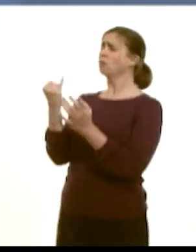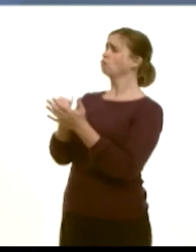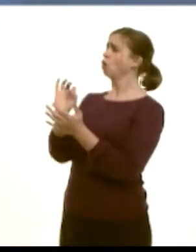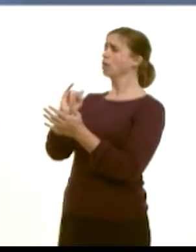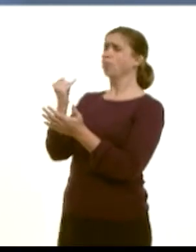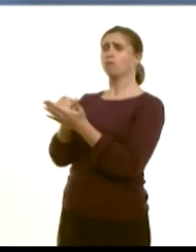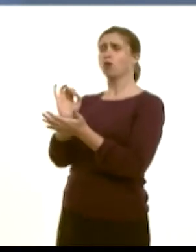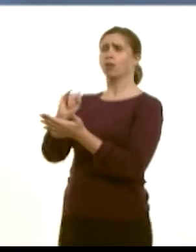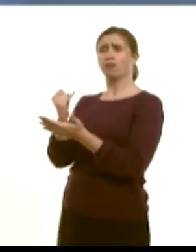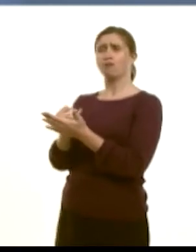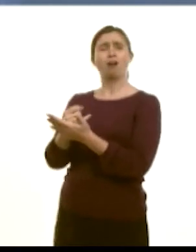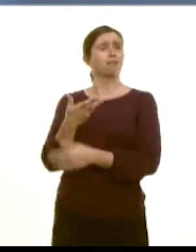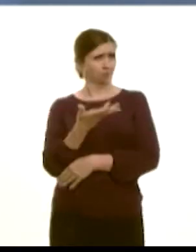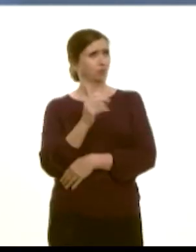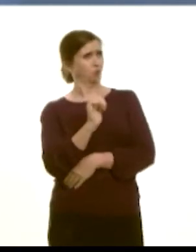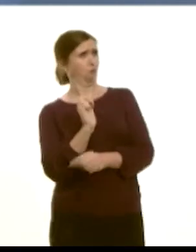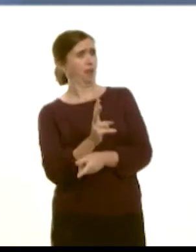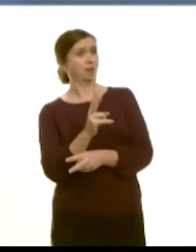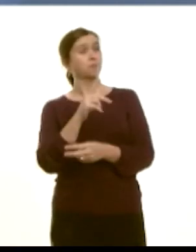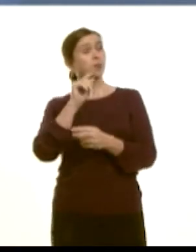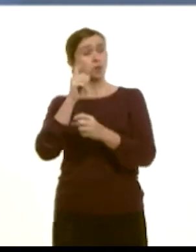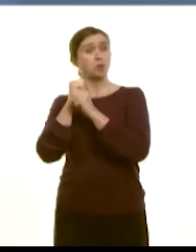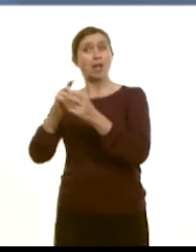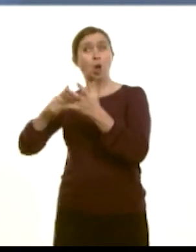will you commit to the Organisation for Economic Co-operation and Development coming over and